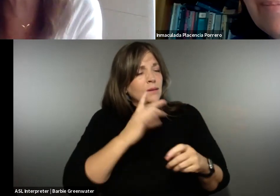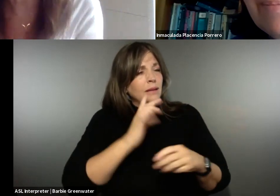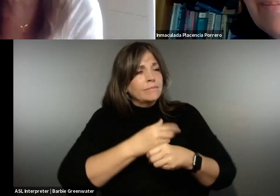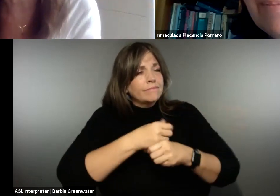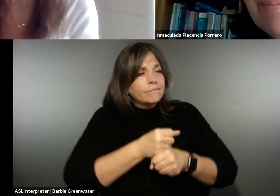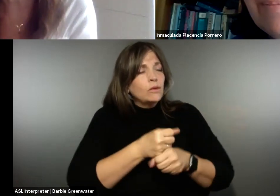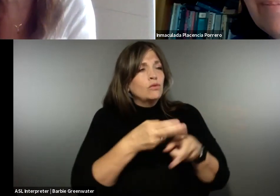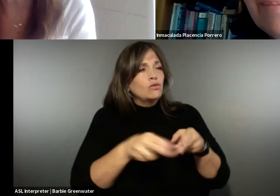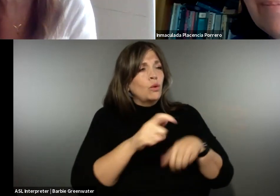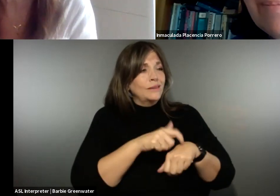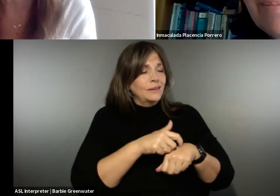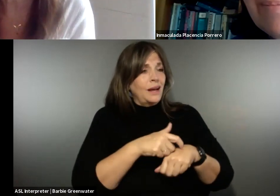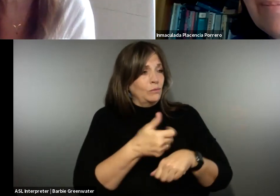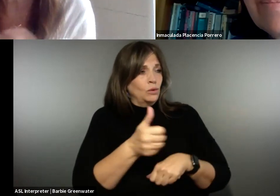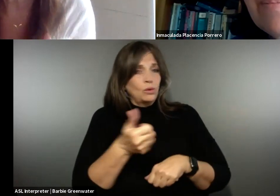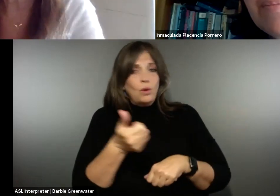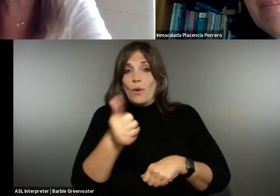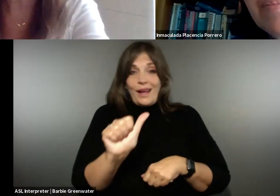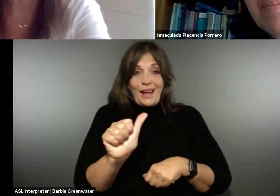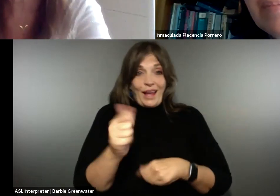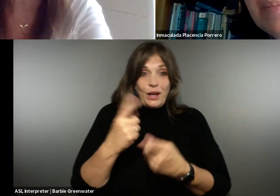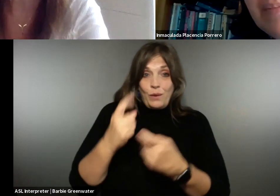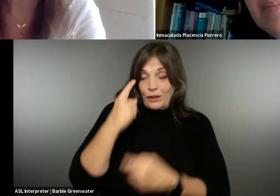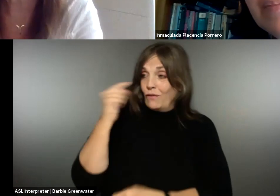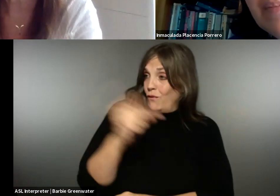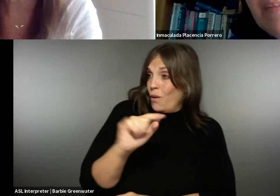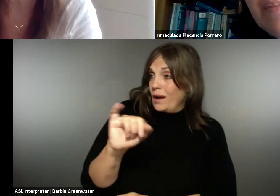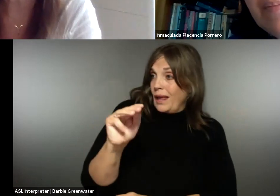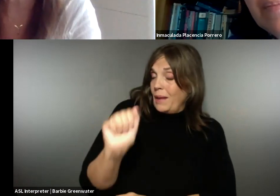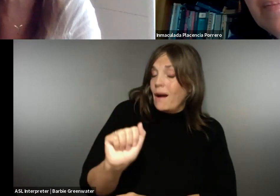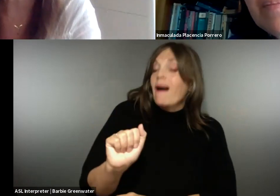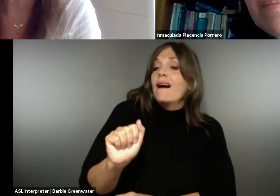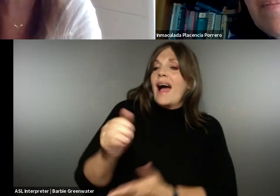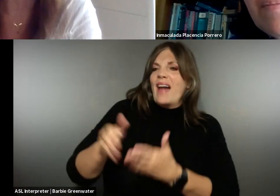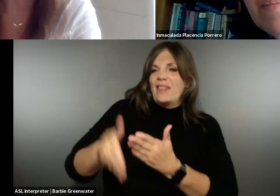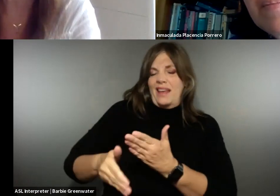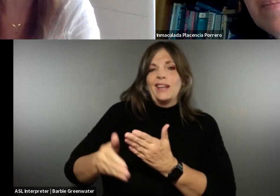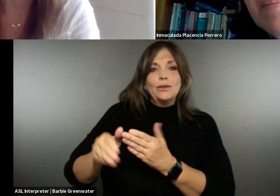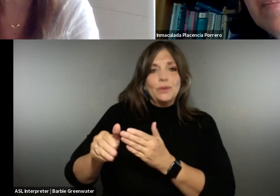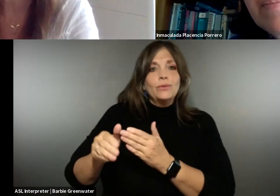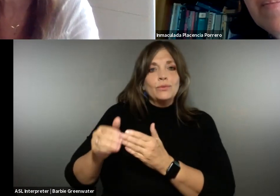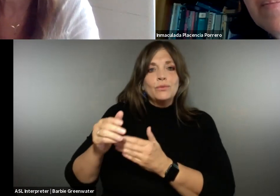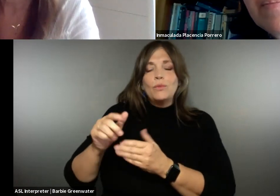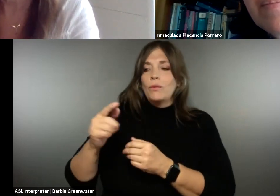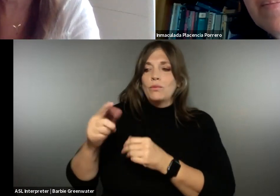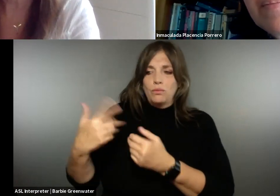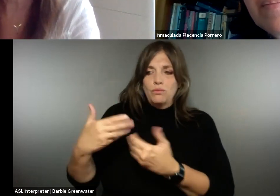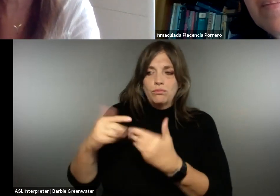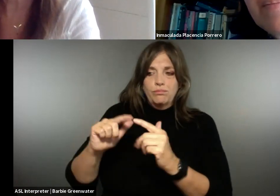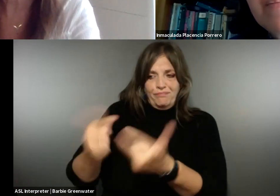to present such a complex matter in such a short time. So thank you very much for doing that for us. Any questions, we will take them by the